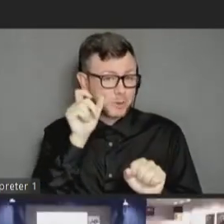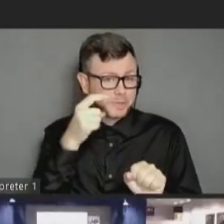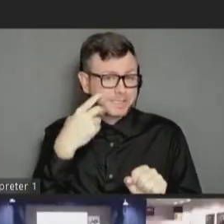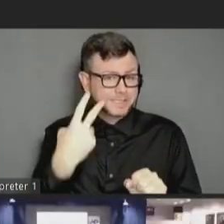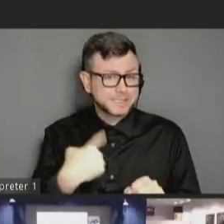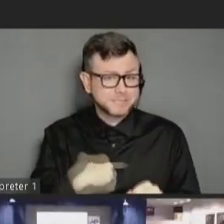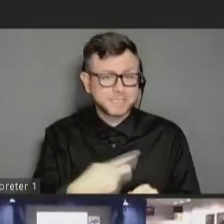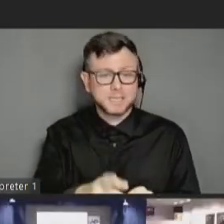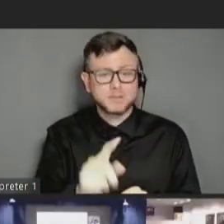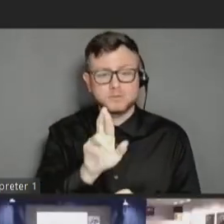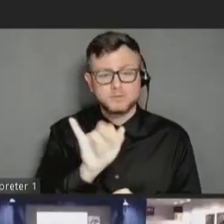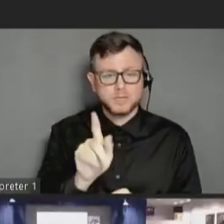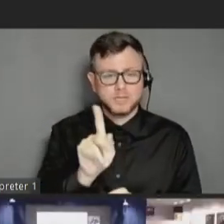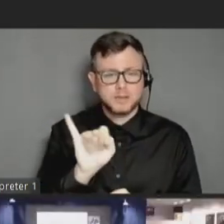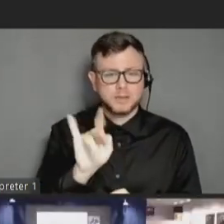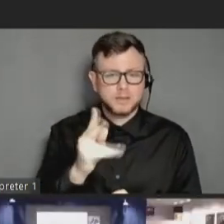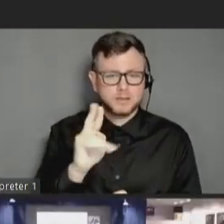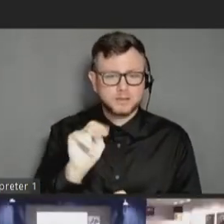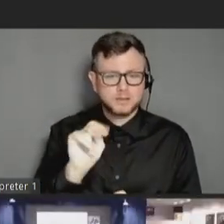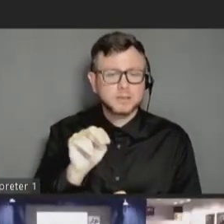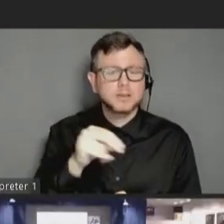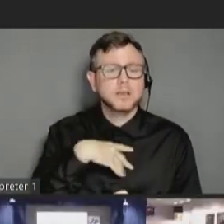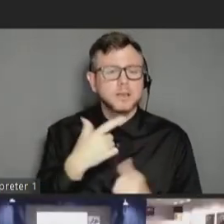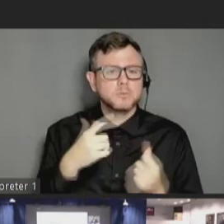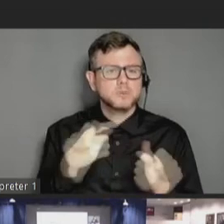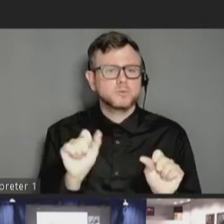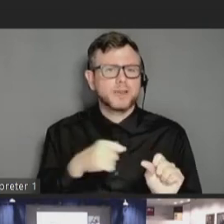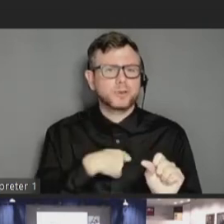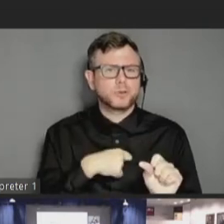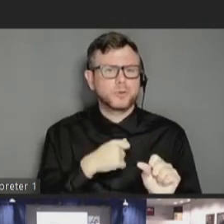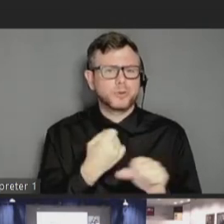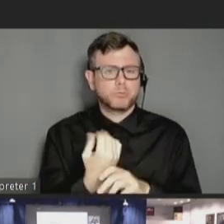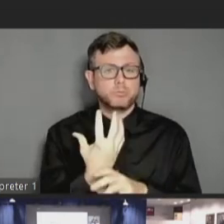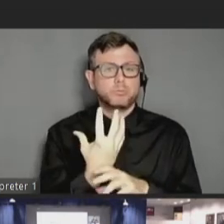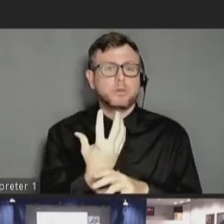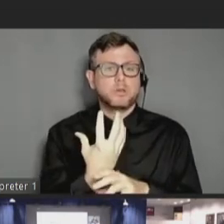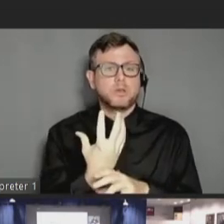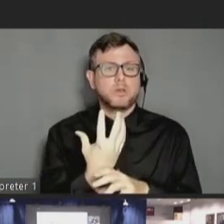I'm Troy Knighton. I am -- I'm trying to turn on my camera, but it's not working. There we go.